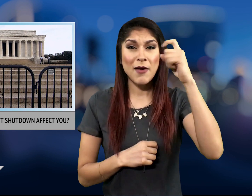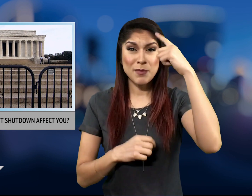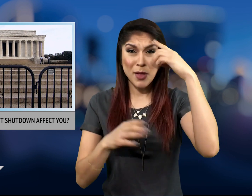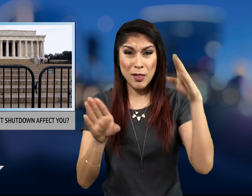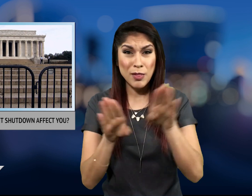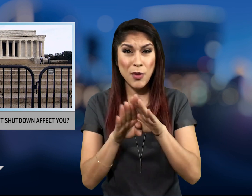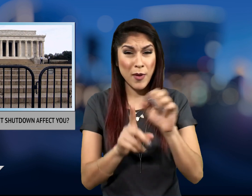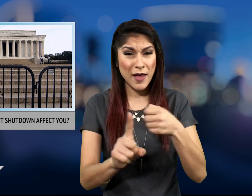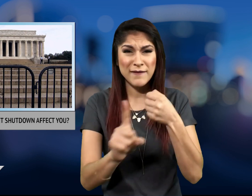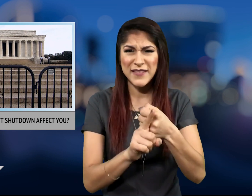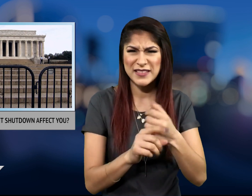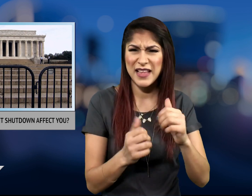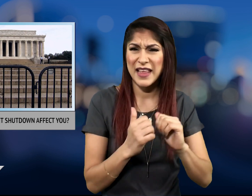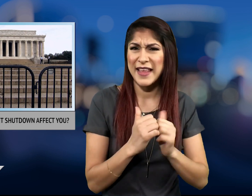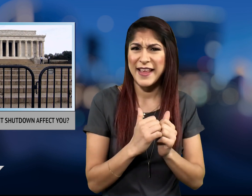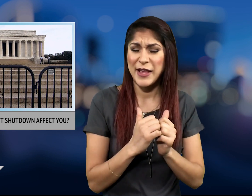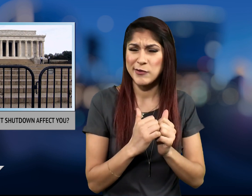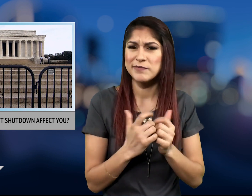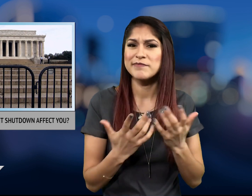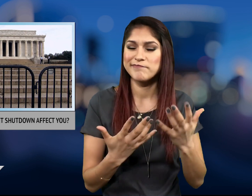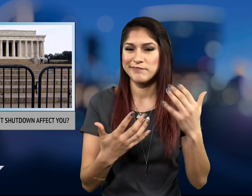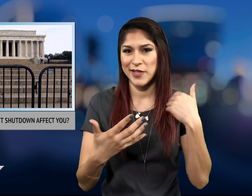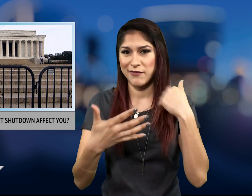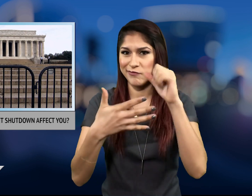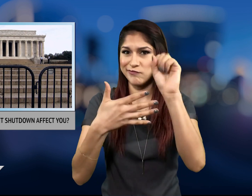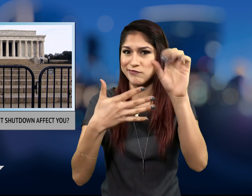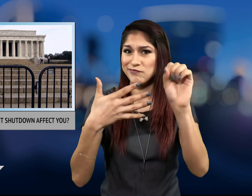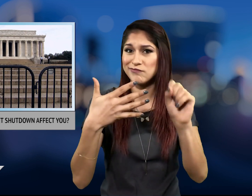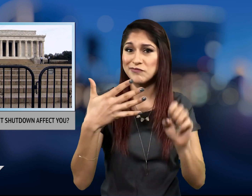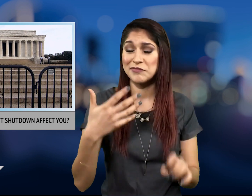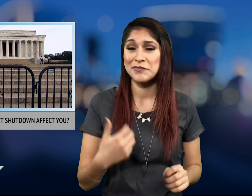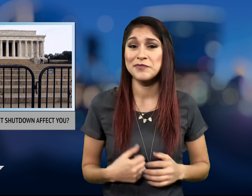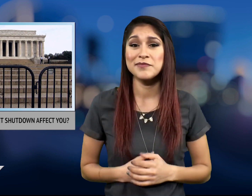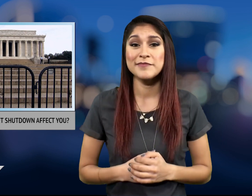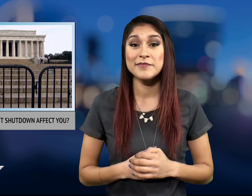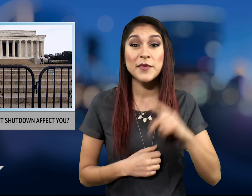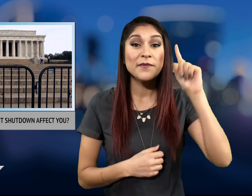If you're wondering how the shutdown affects you, here's a breakdown: